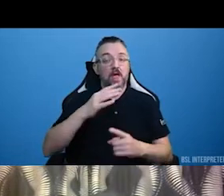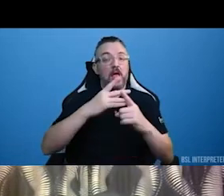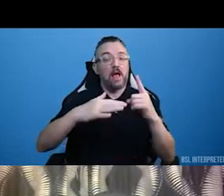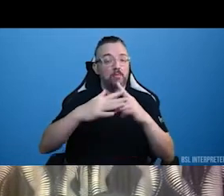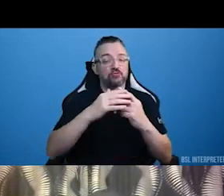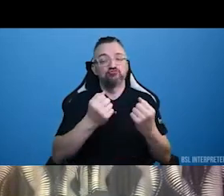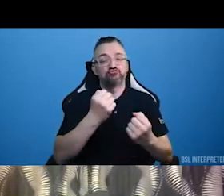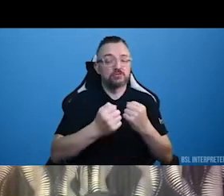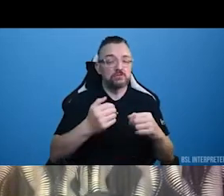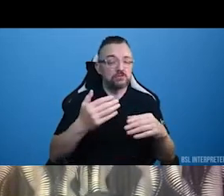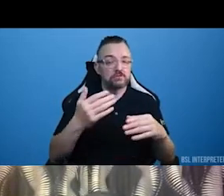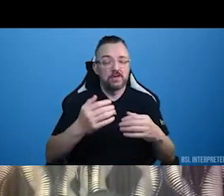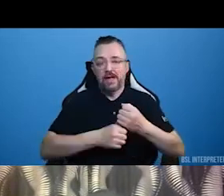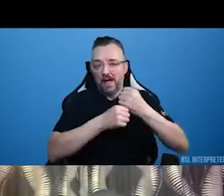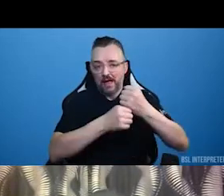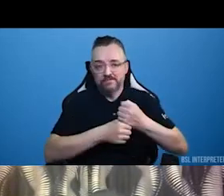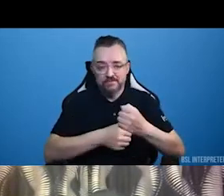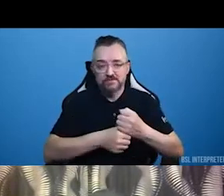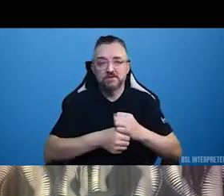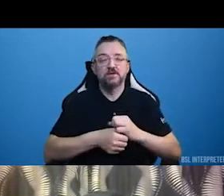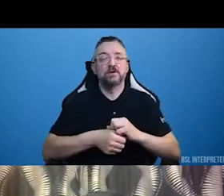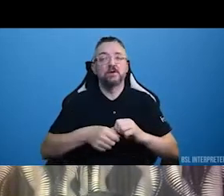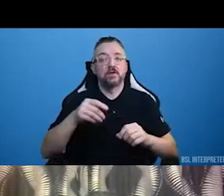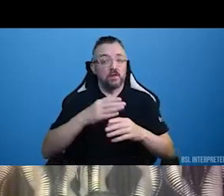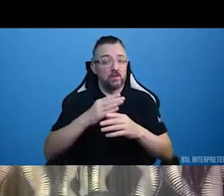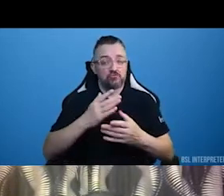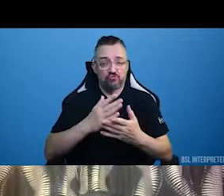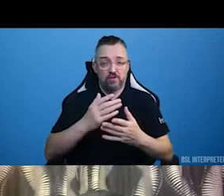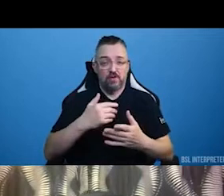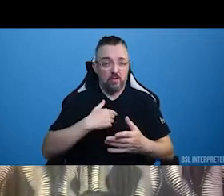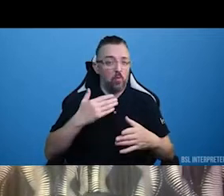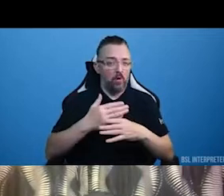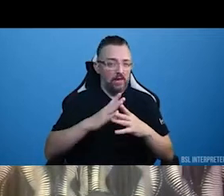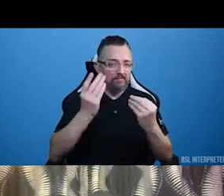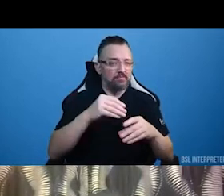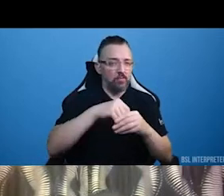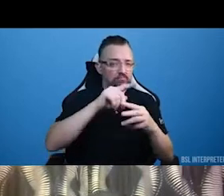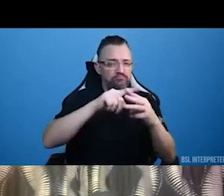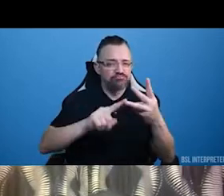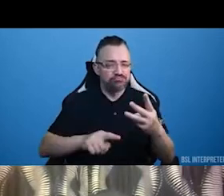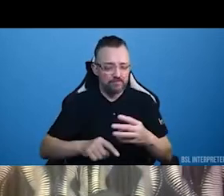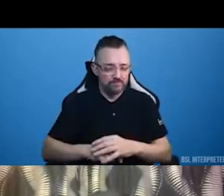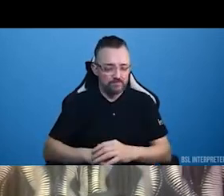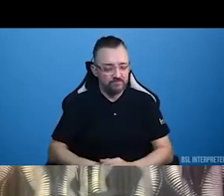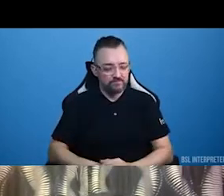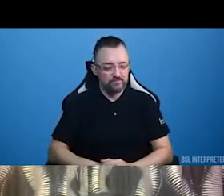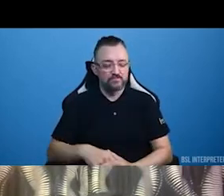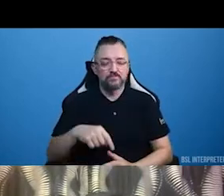So intergenerational climate and spatial justice are at the forefront of the work that I do. And this also moves into kind of tenants rights